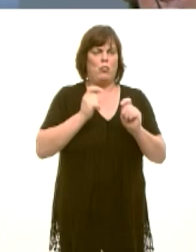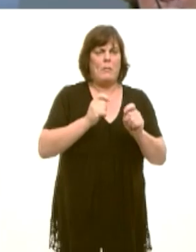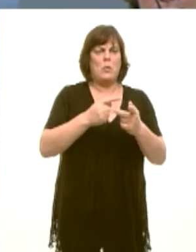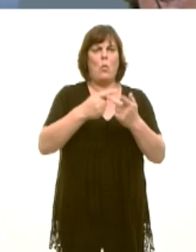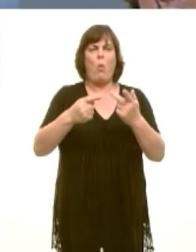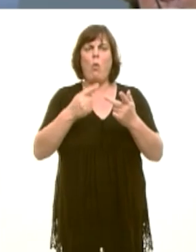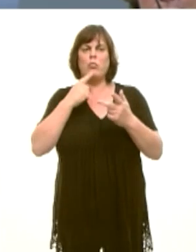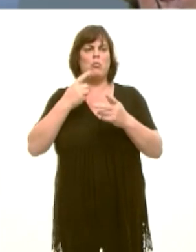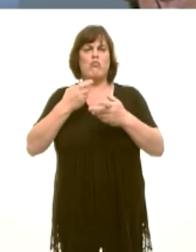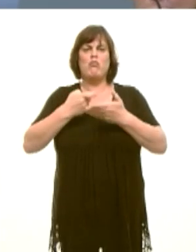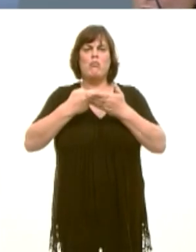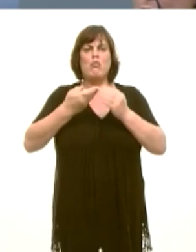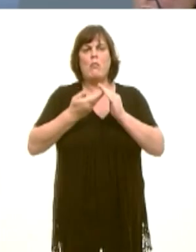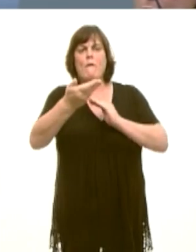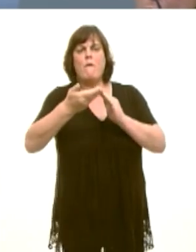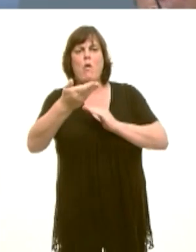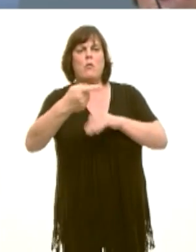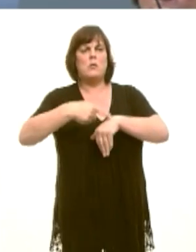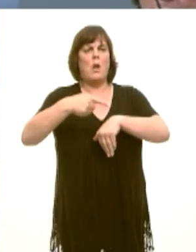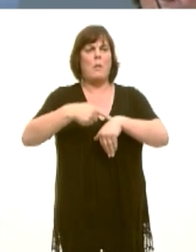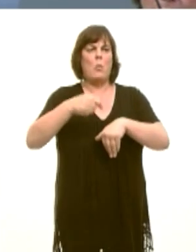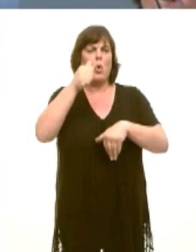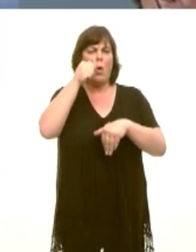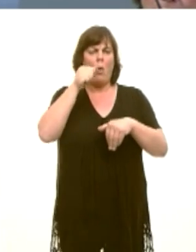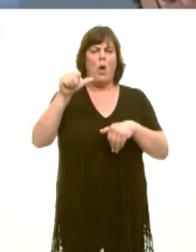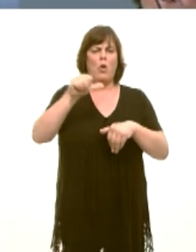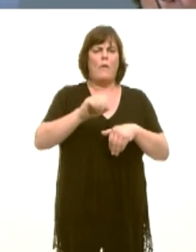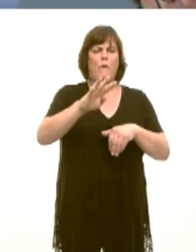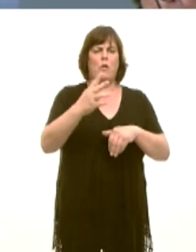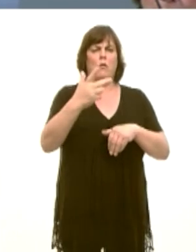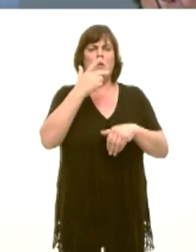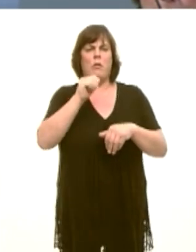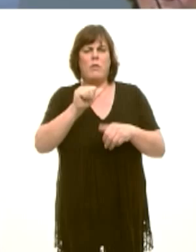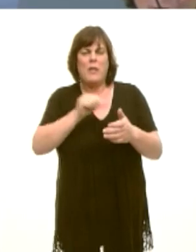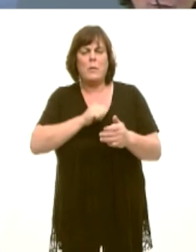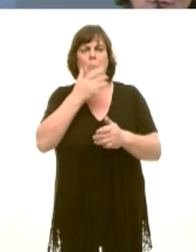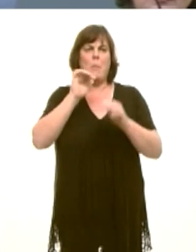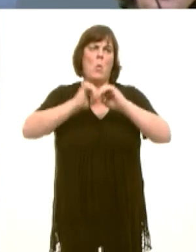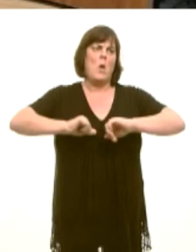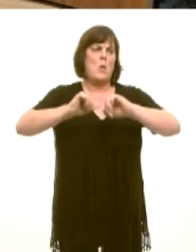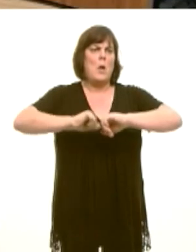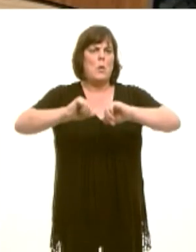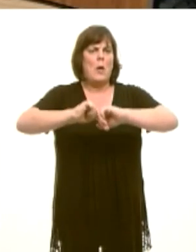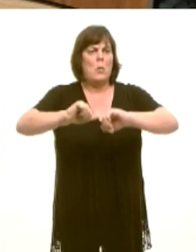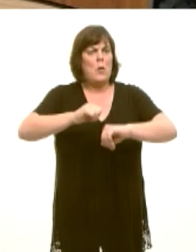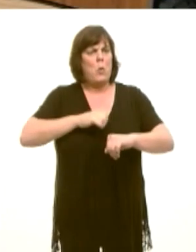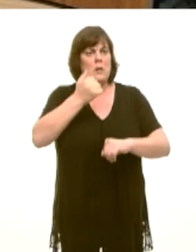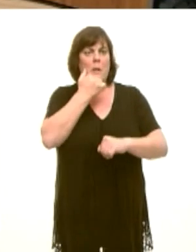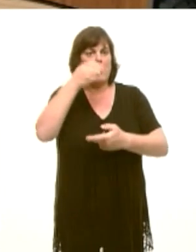450,000 people now waiting as part of those waiting times? Will any of those lists start to come down by the end of this Assembly term? Carwyn Jones: óquestion, and